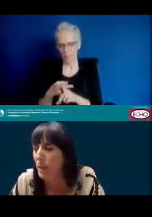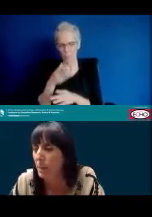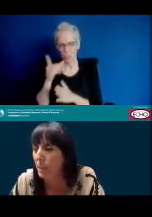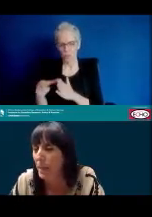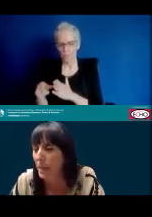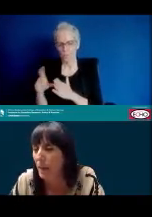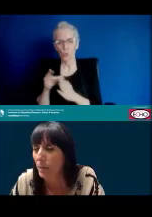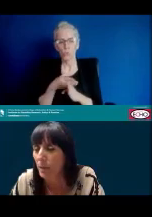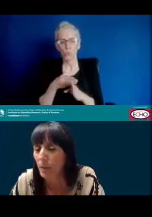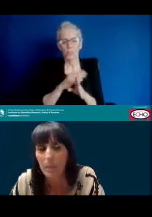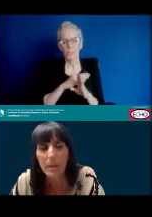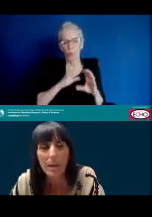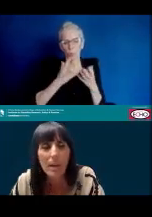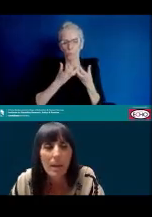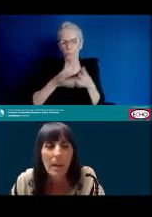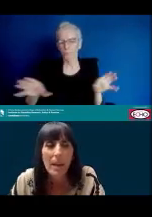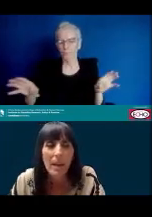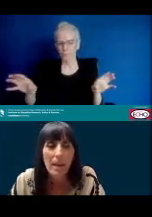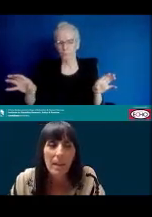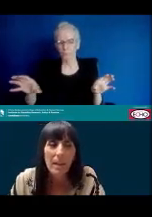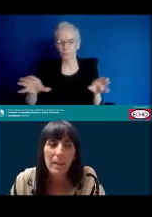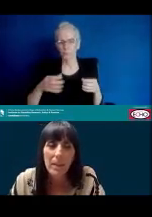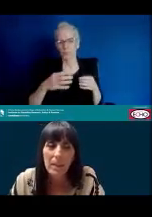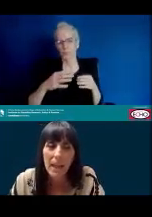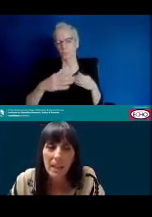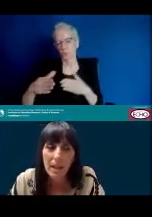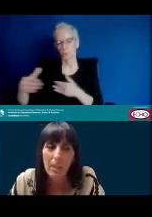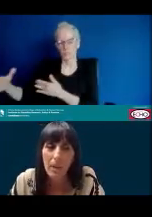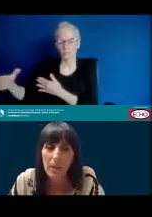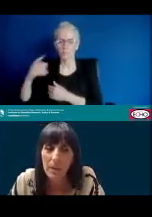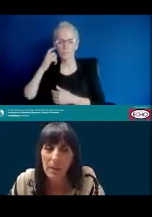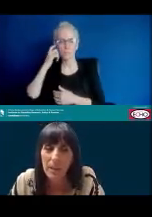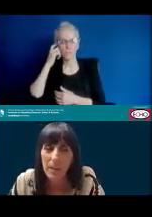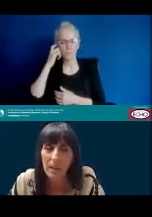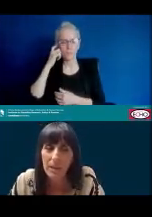small breakout rooms and then our last component of an echo